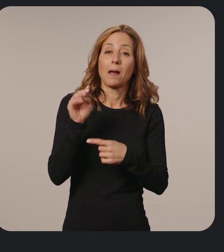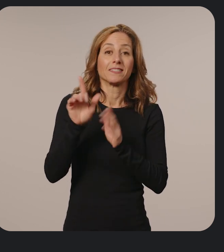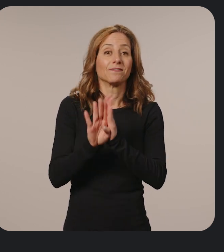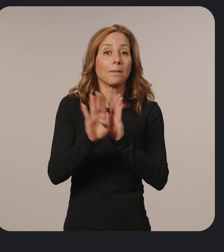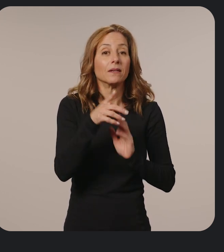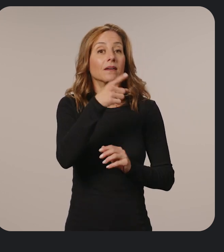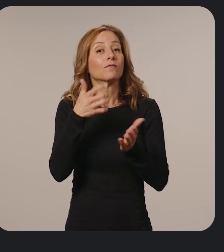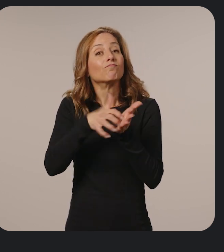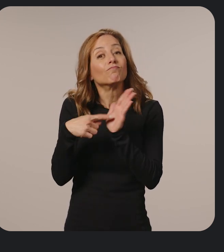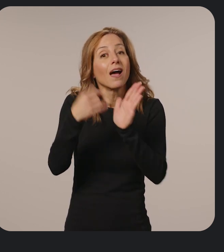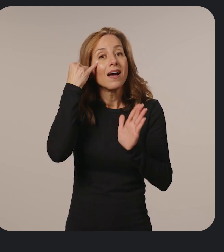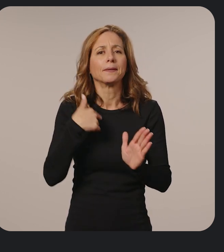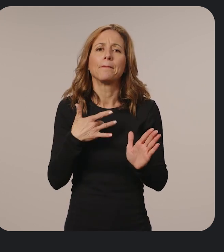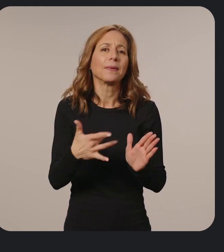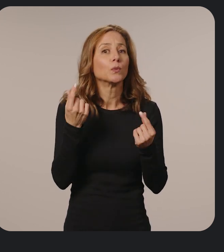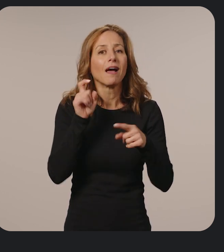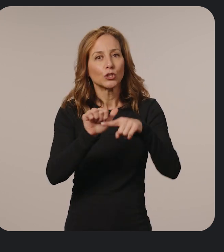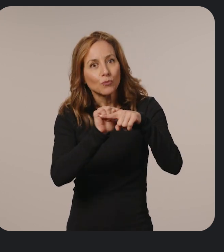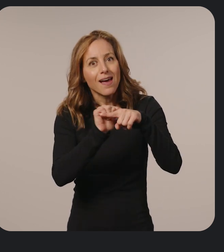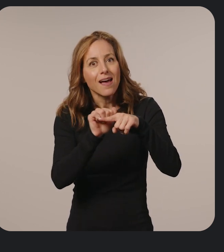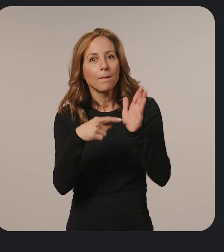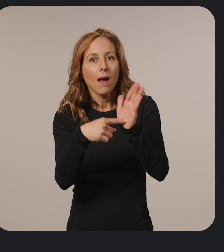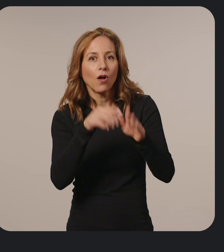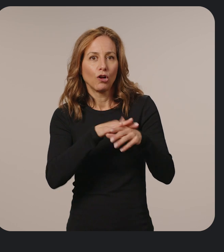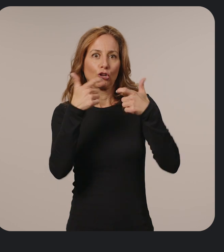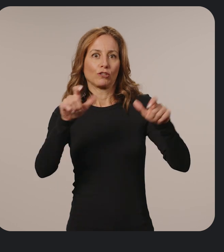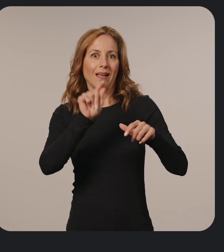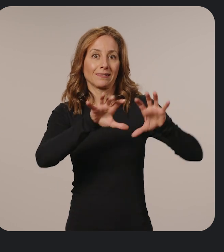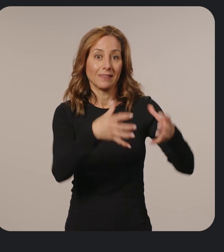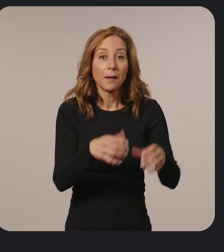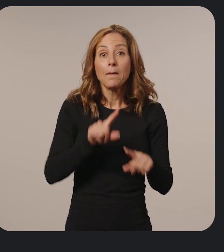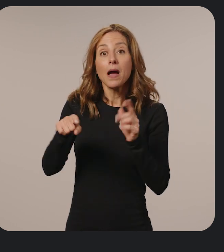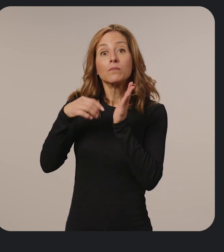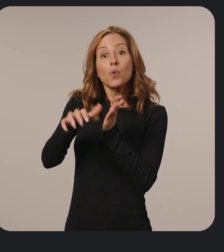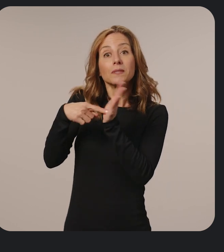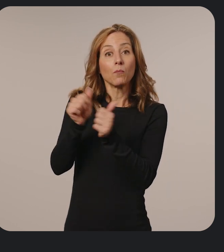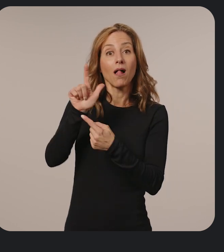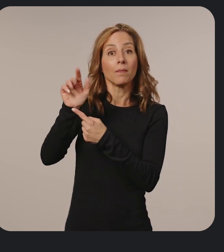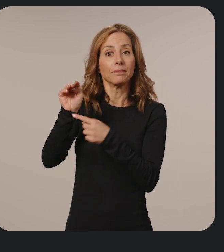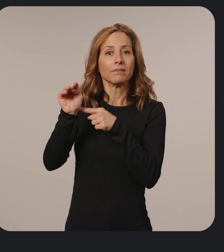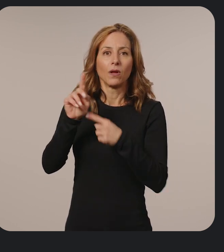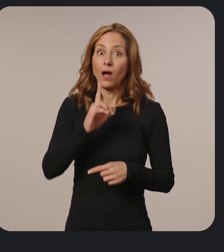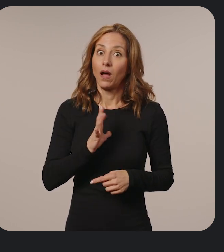to prototype an idea, we typically need to train a model on a large data set. But to prototype with an LLM-- and this is the really incredible part--